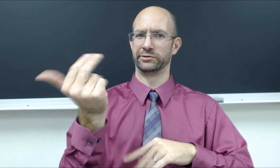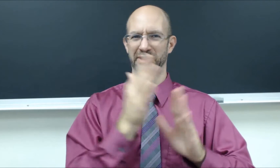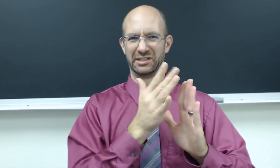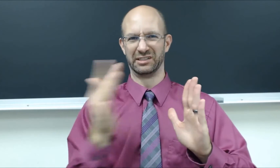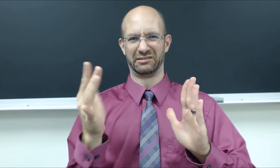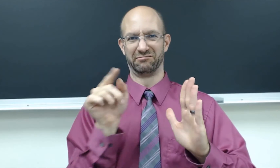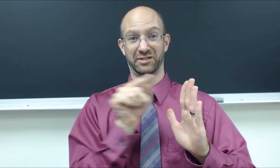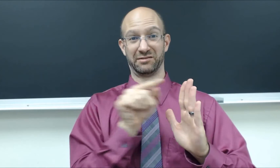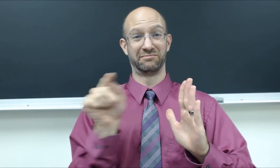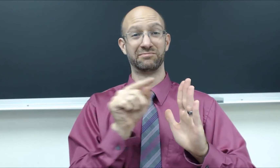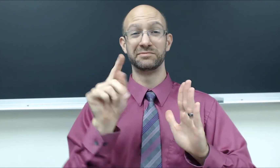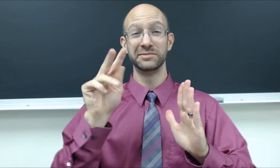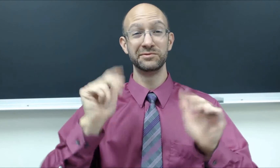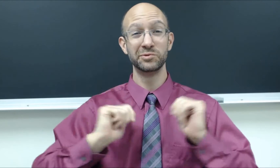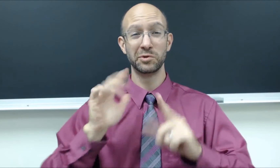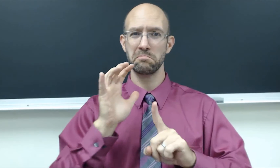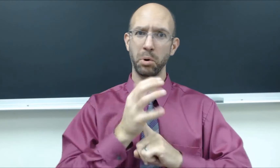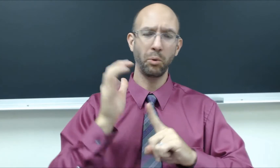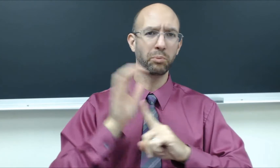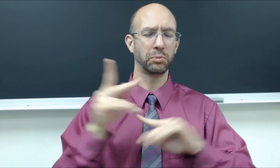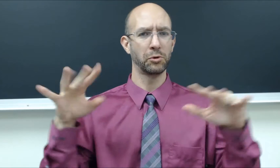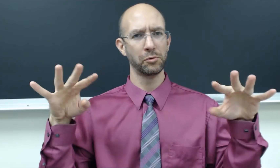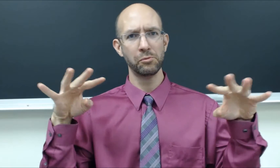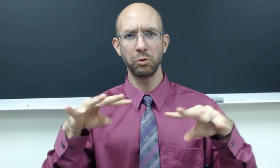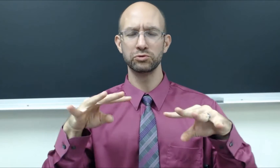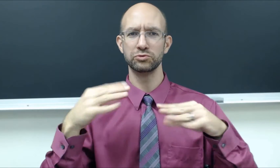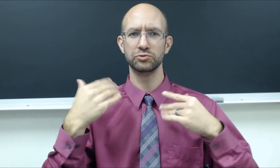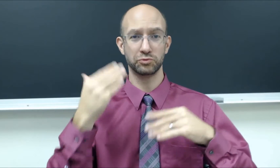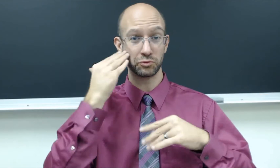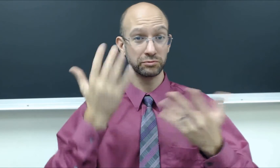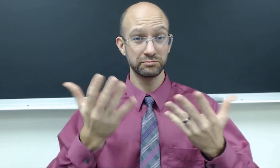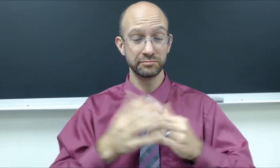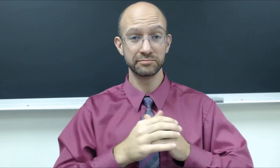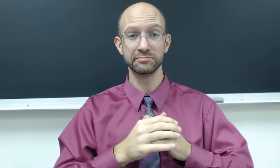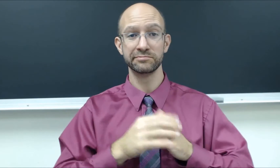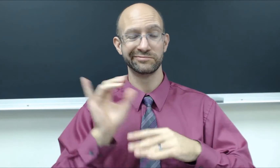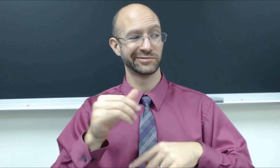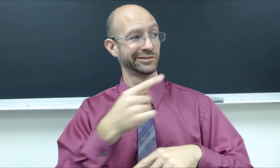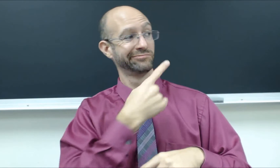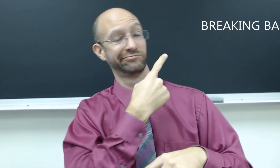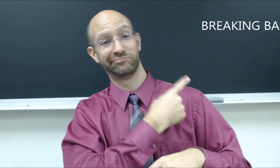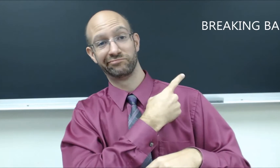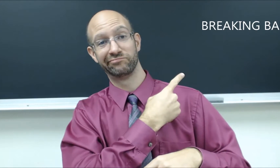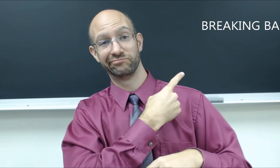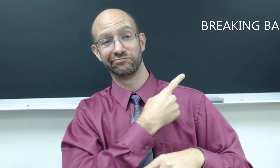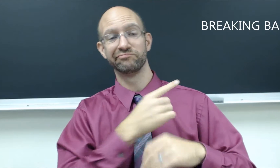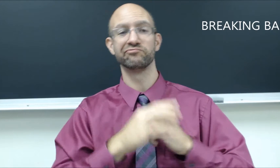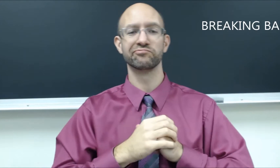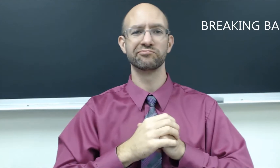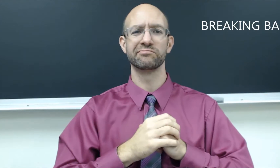During that time, one of the most popular TV shows, you know what it is? That is "Breaking Bad."